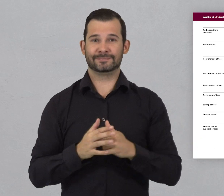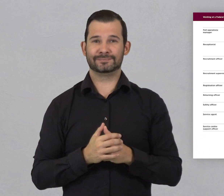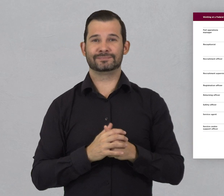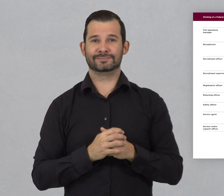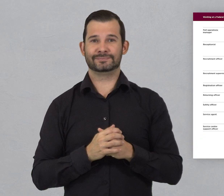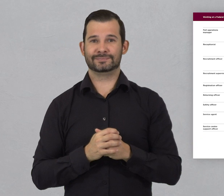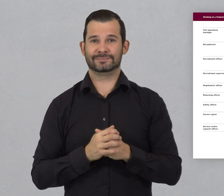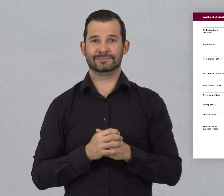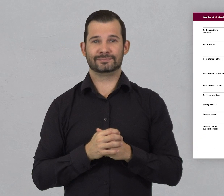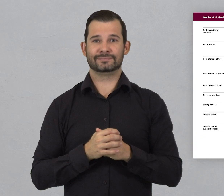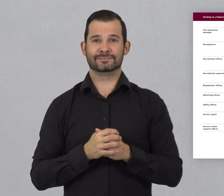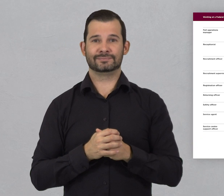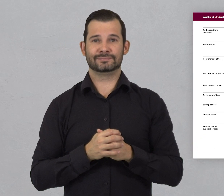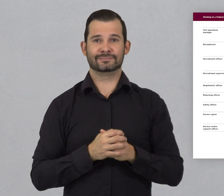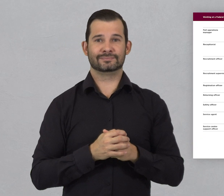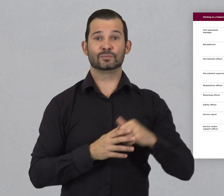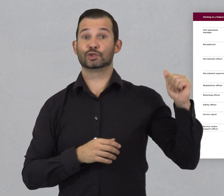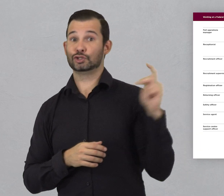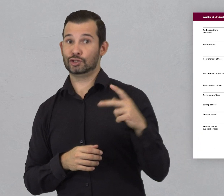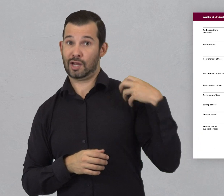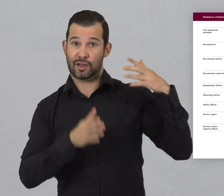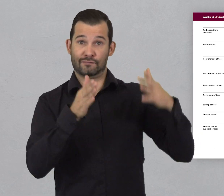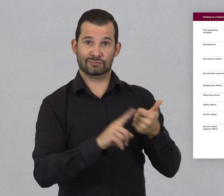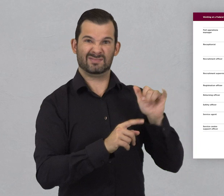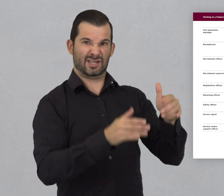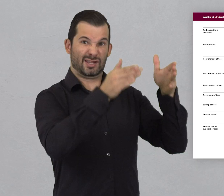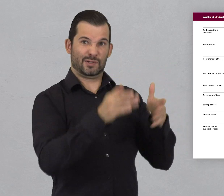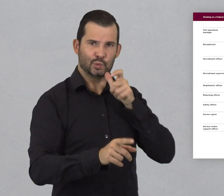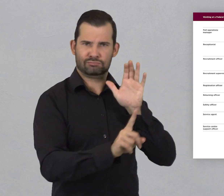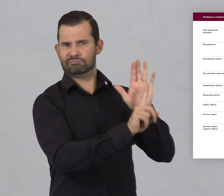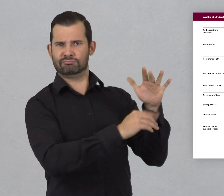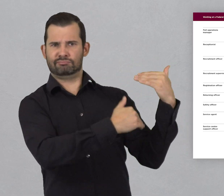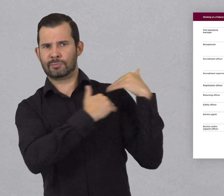Returning officer: The person who is responsible for all federal electoral